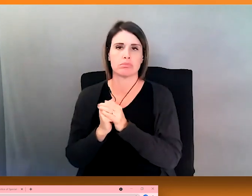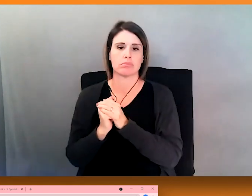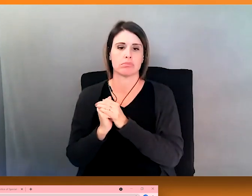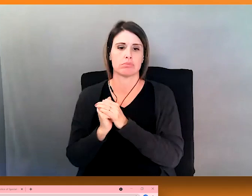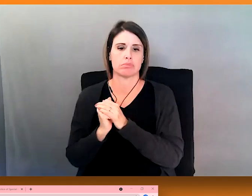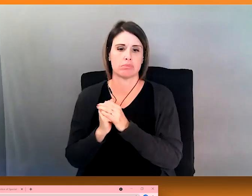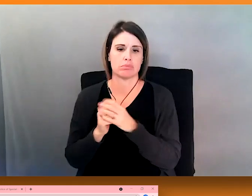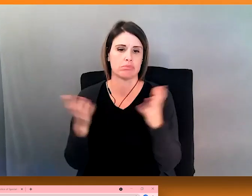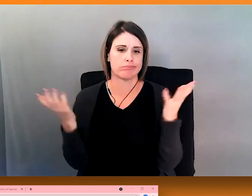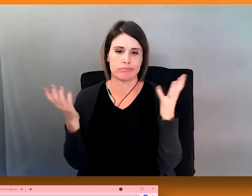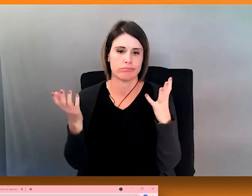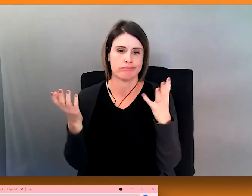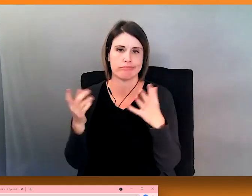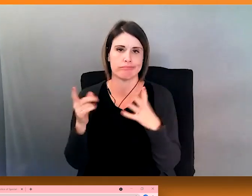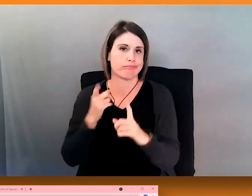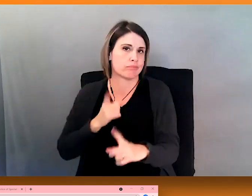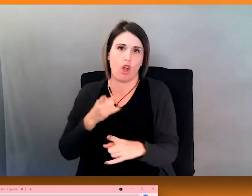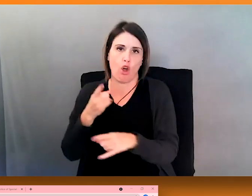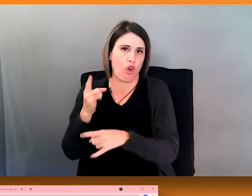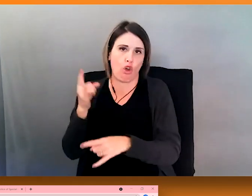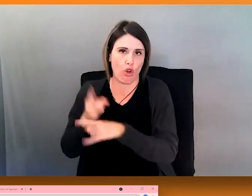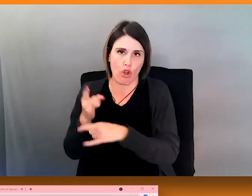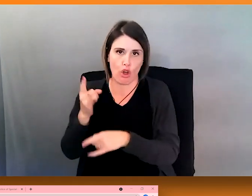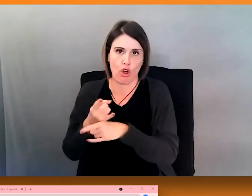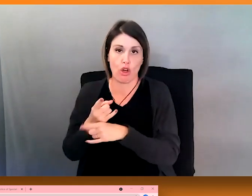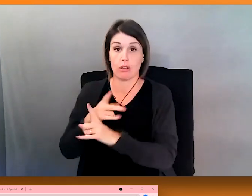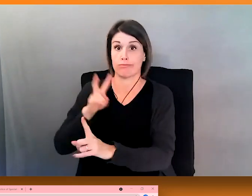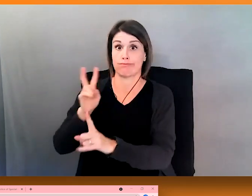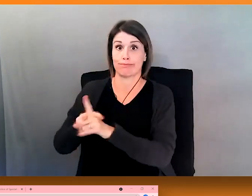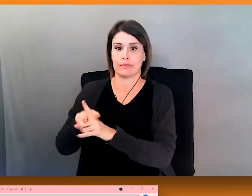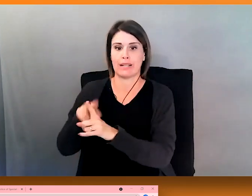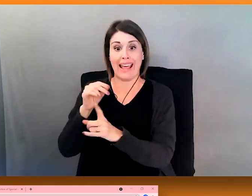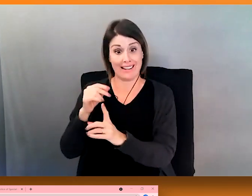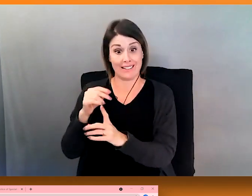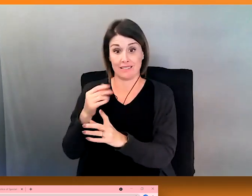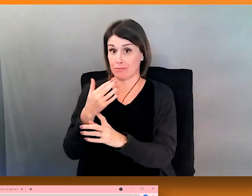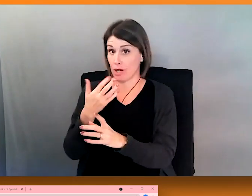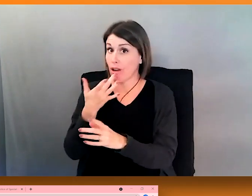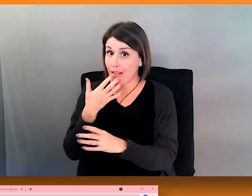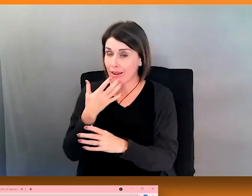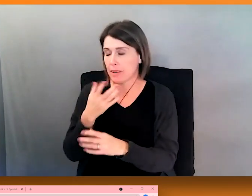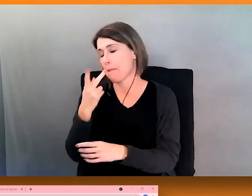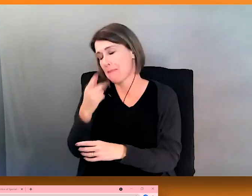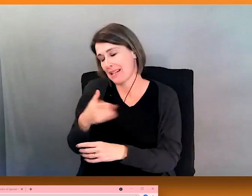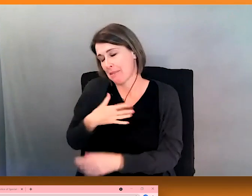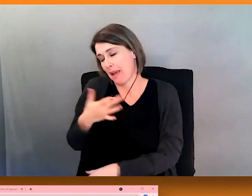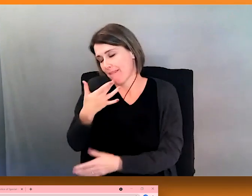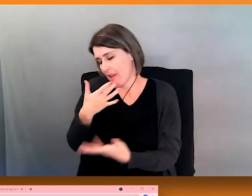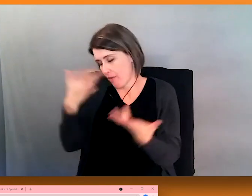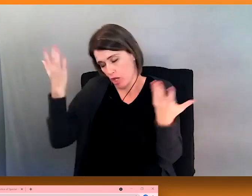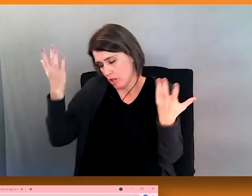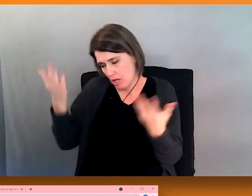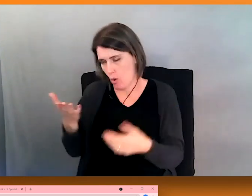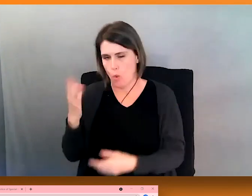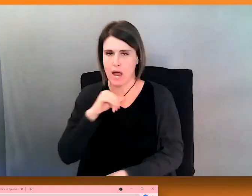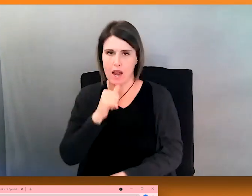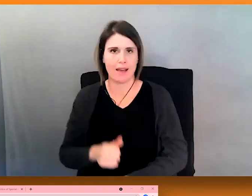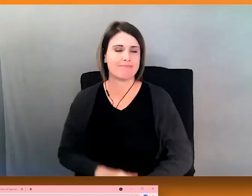and I used alcohol. You can assign in a color. Pink's my favorite,